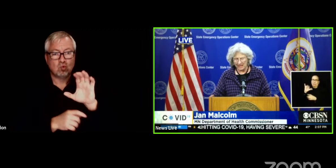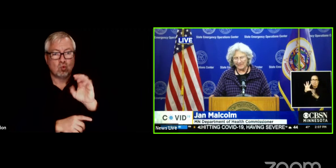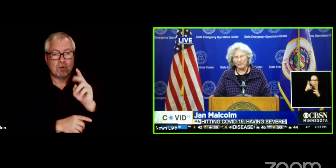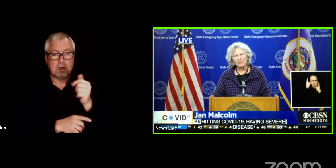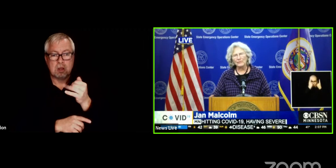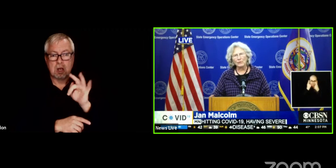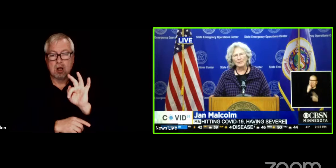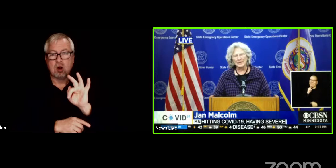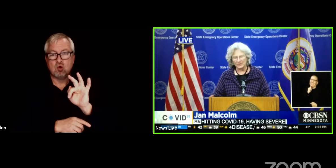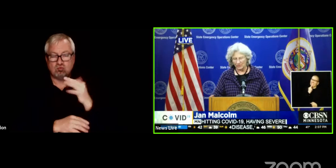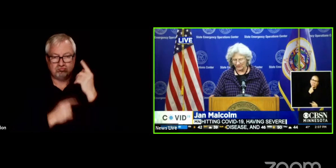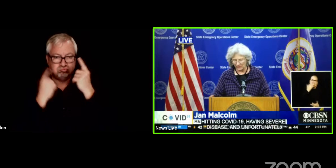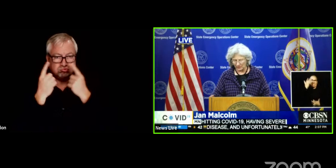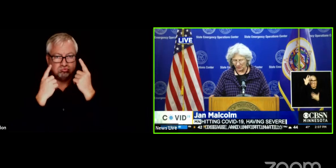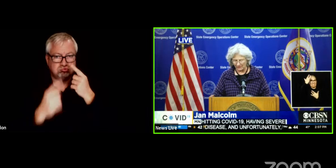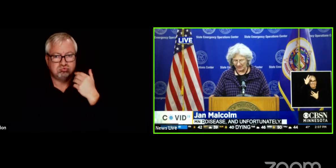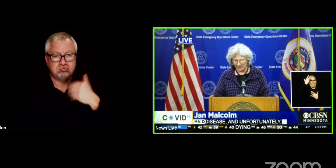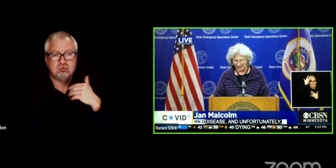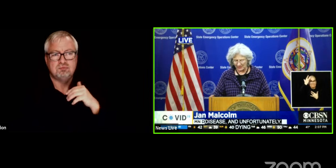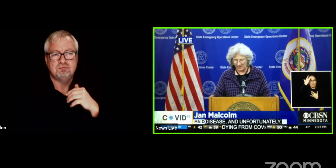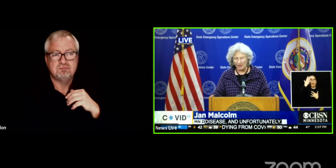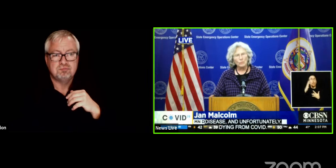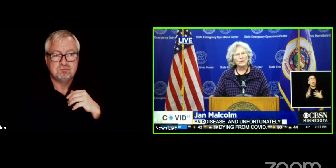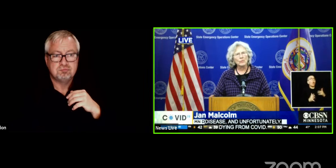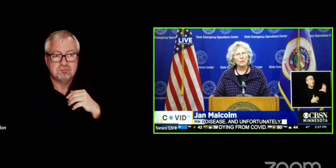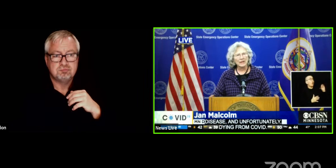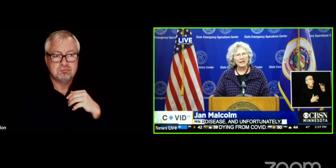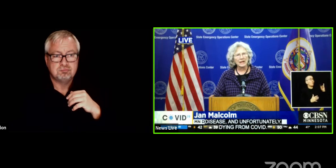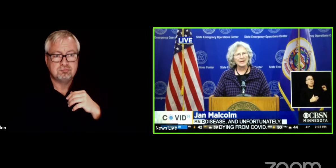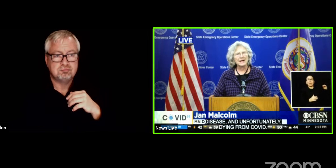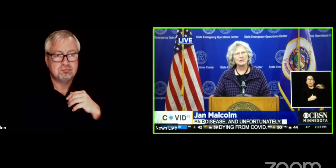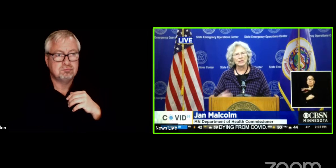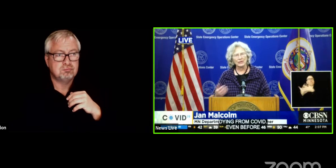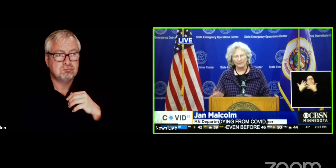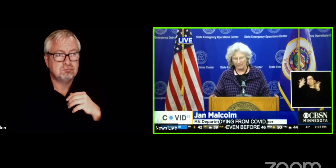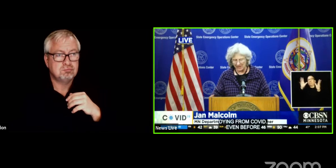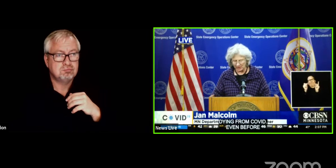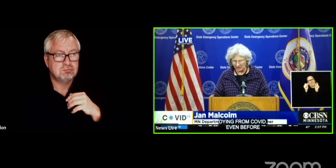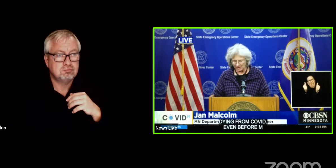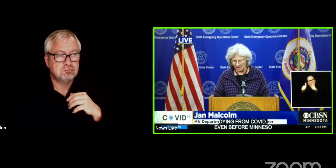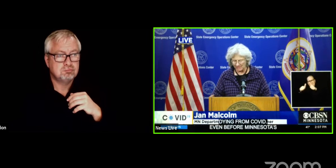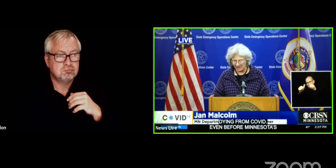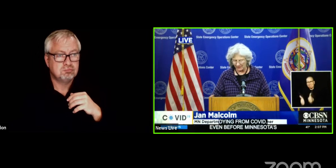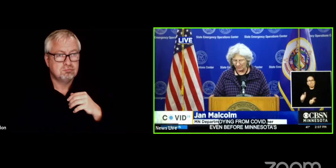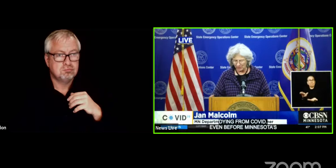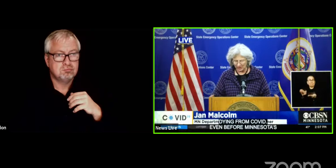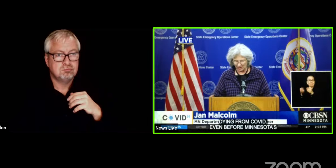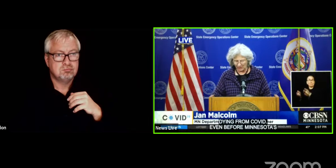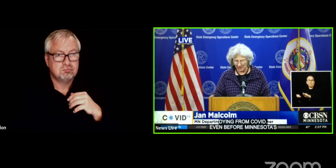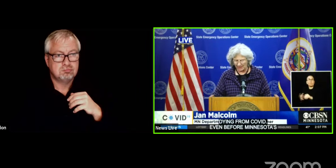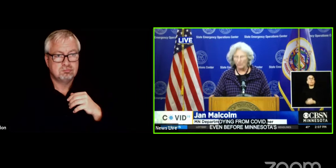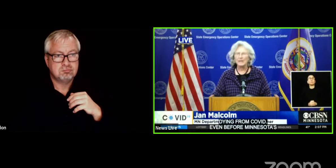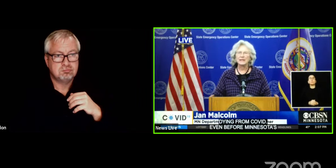EVEN BEFORE MINNESOTA'S FIRST COVID CASE, WE WERE WORKING ON HOW TO SHARE INFORMATION ABOUT THE EMERGING THREAT AND WHAT NEEDED